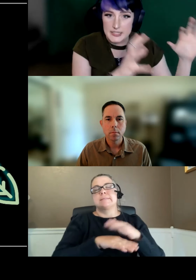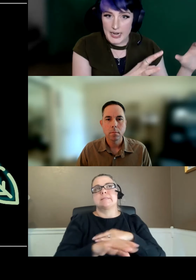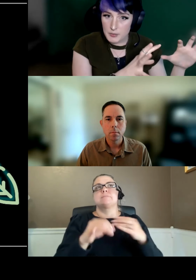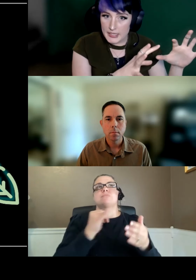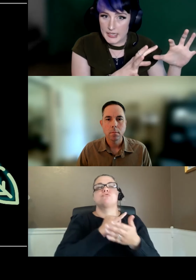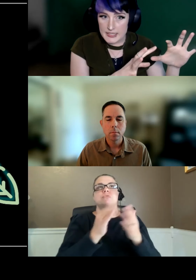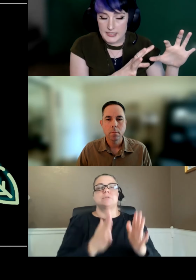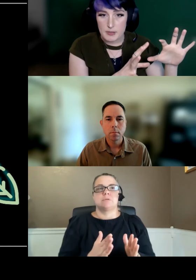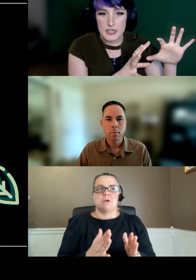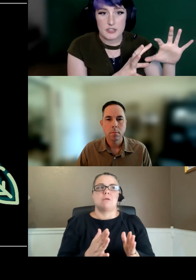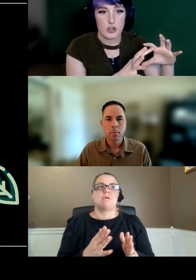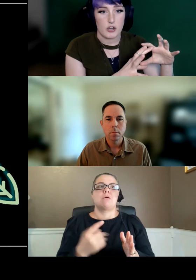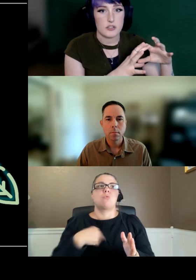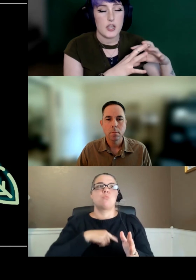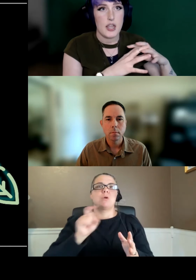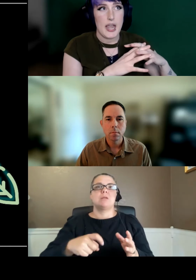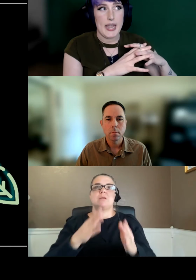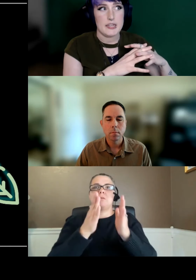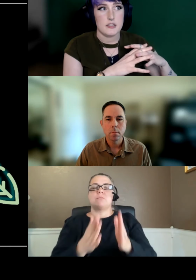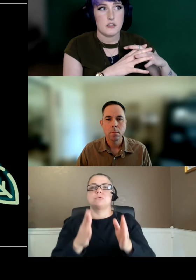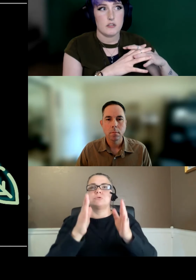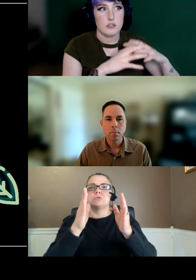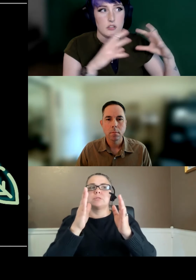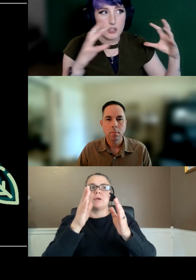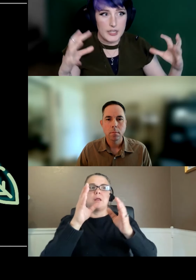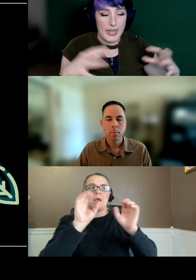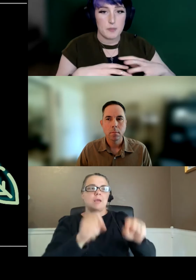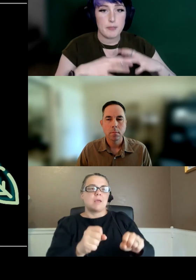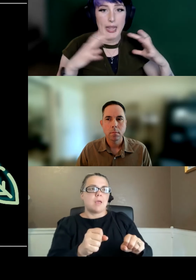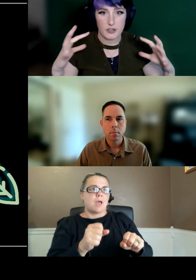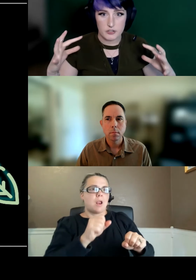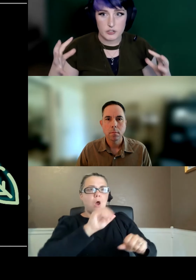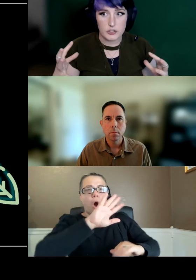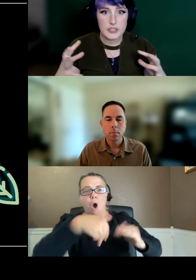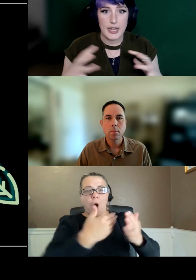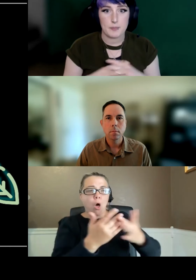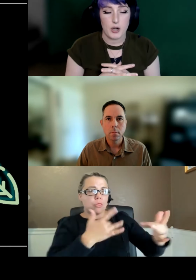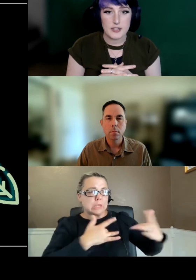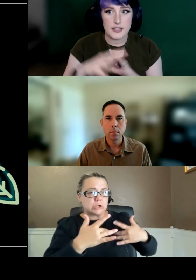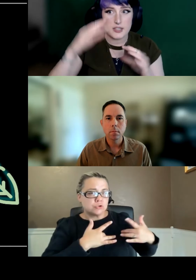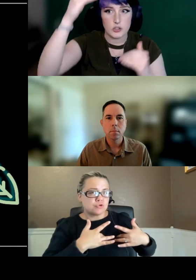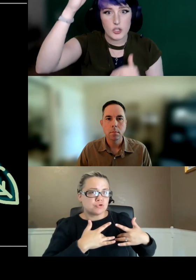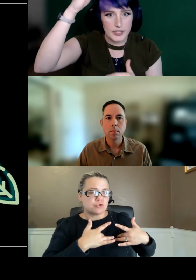the design related accessibility concerns and look at patterns, look at process, and look,